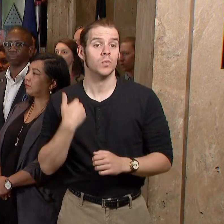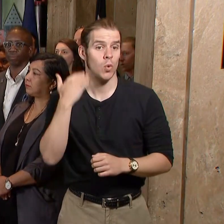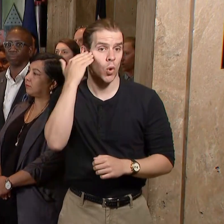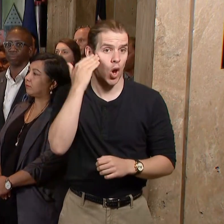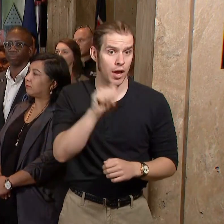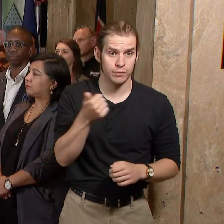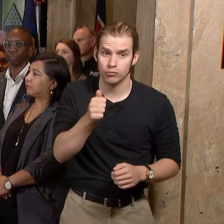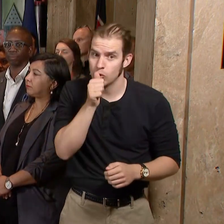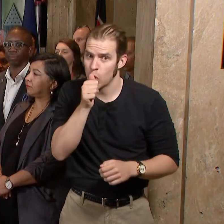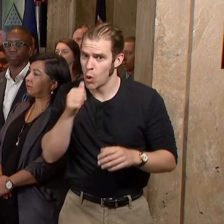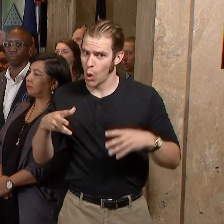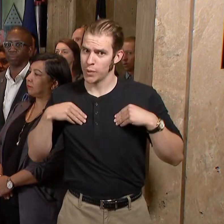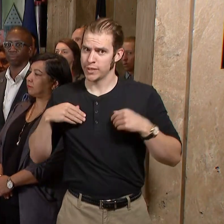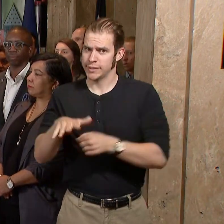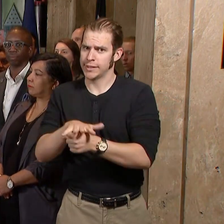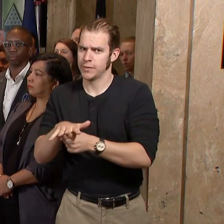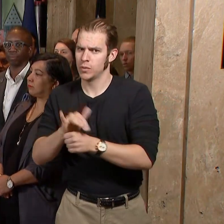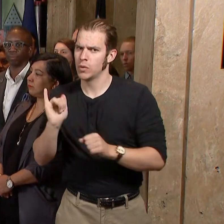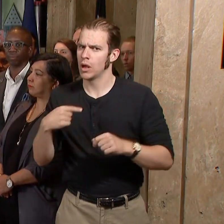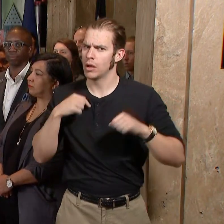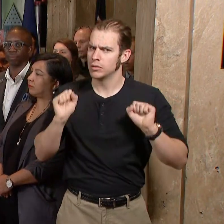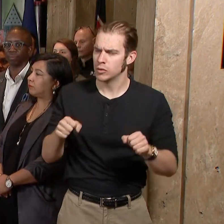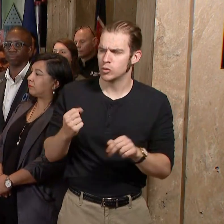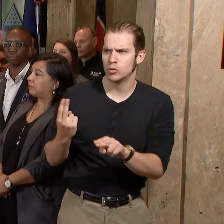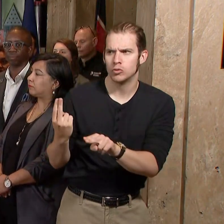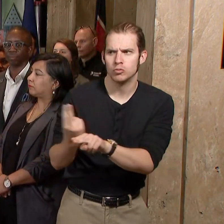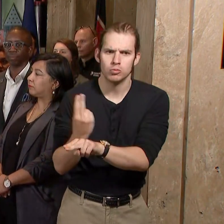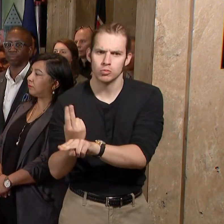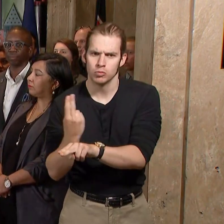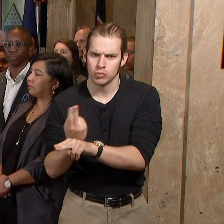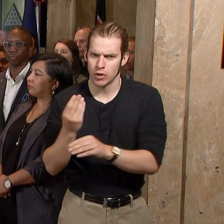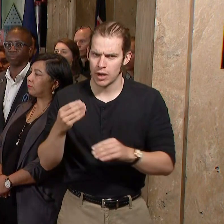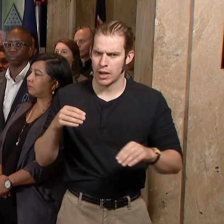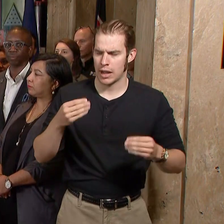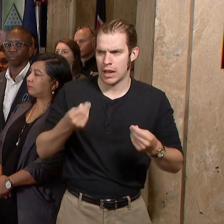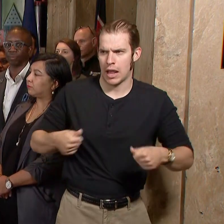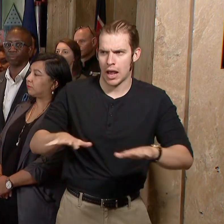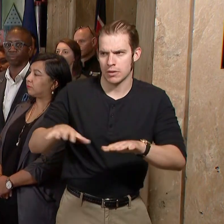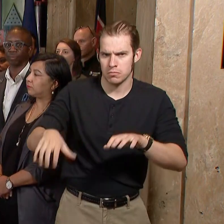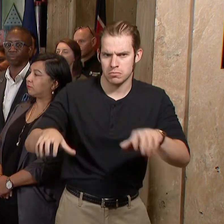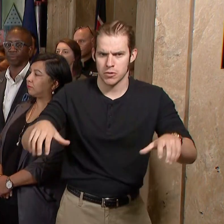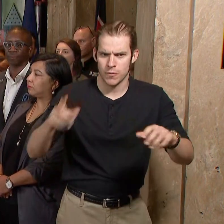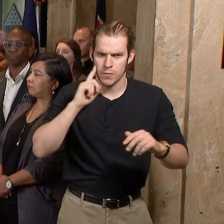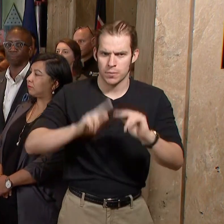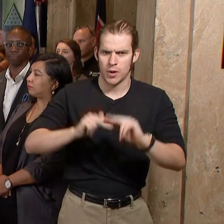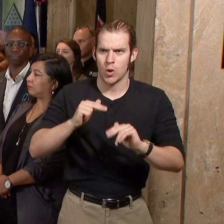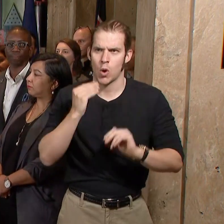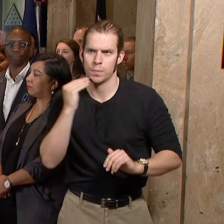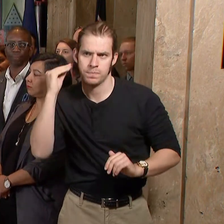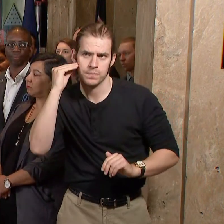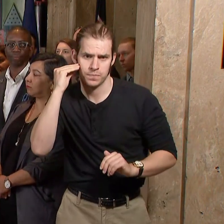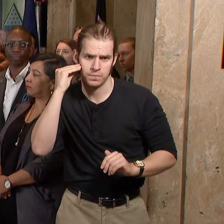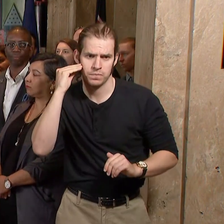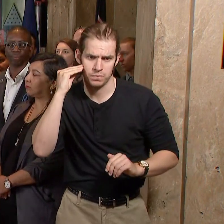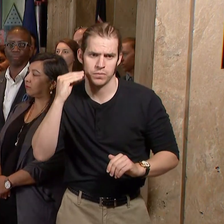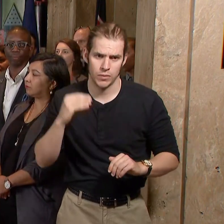be used if needed beyond that. And so I think the most important message from us is this is day one, this is what we think the most